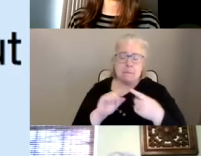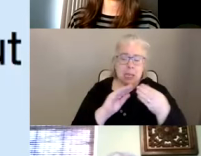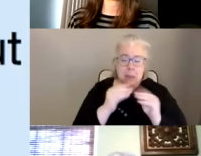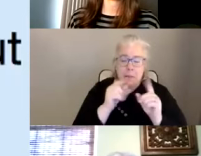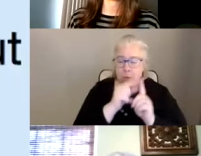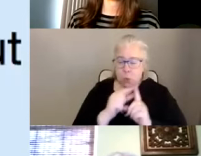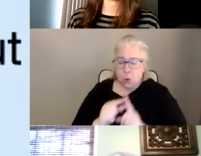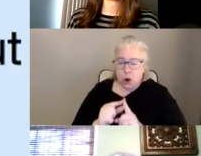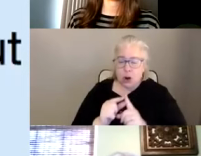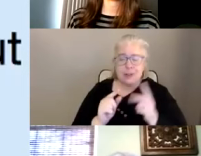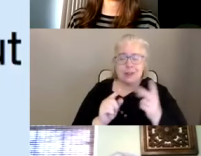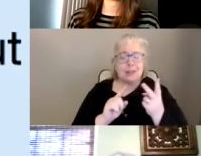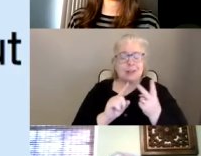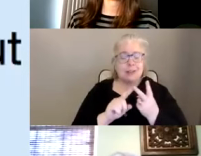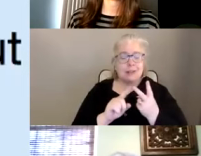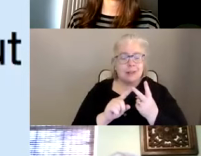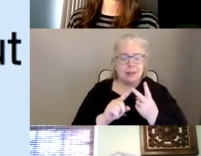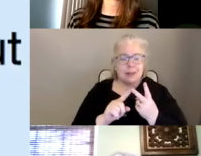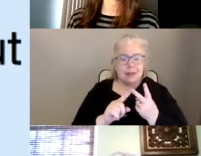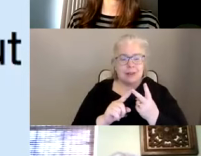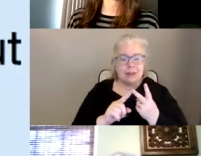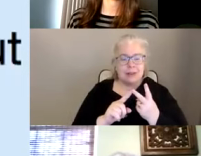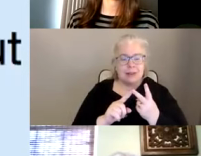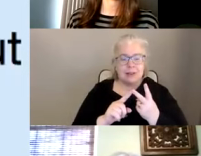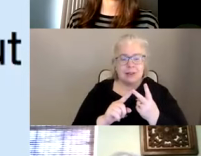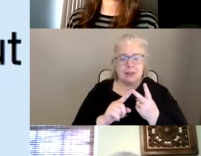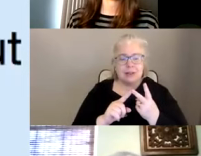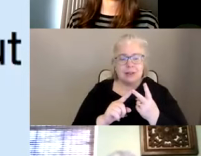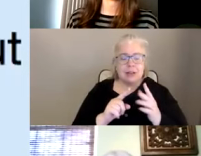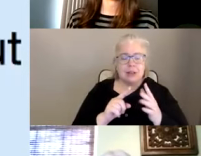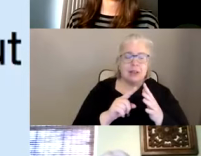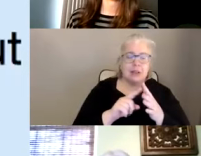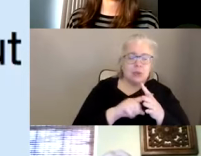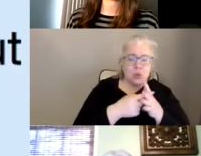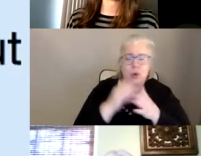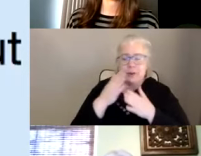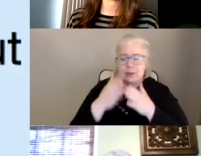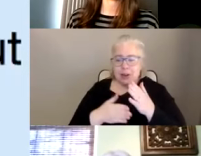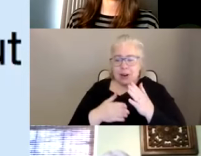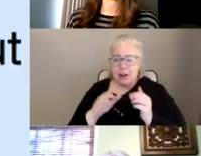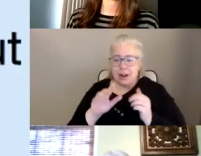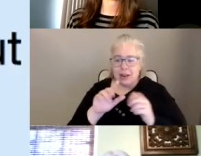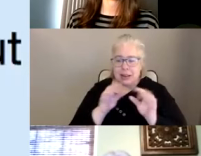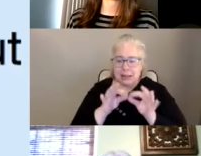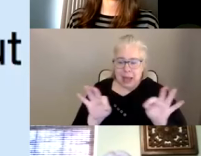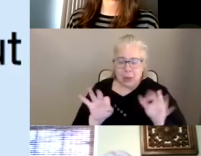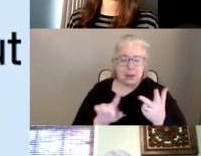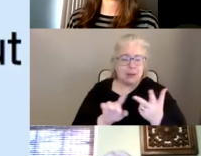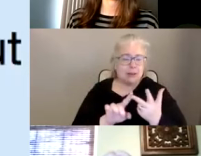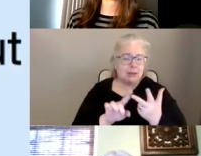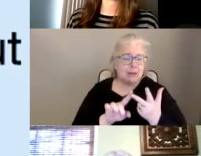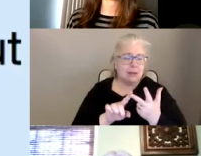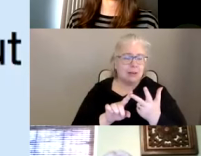being translated, the source and target languages. Any project management or design time